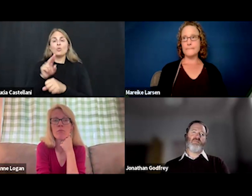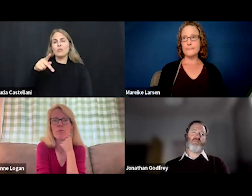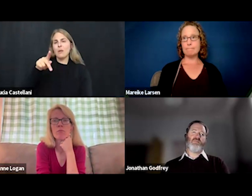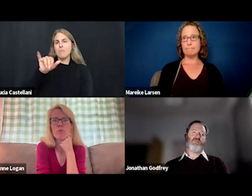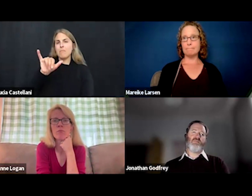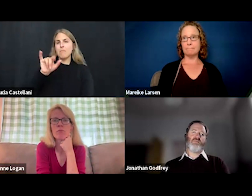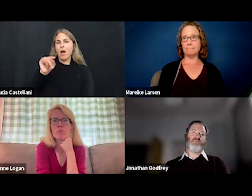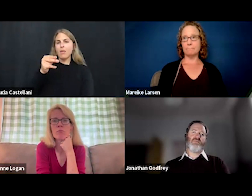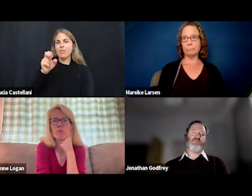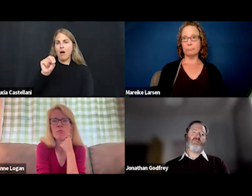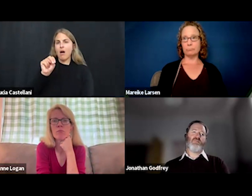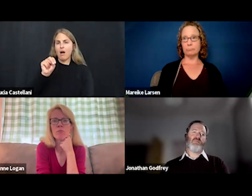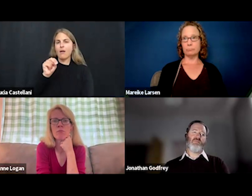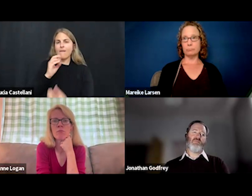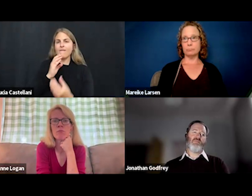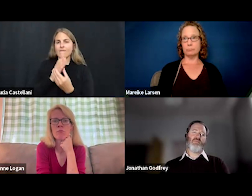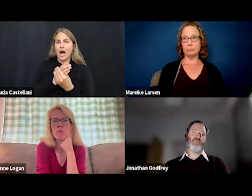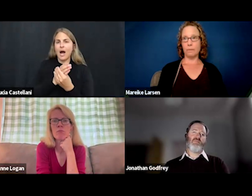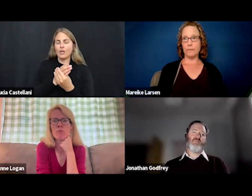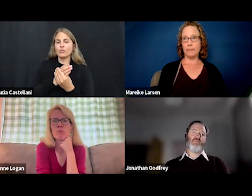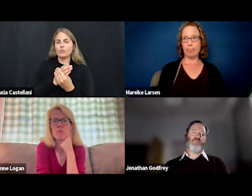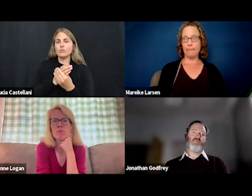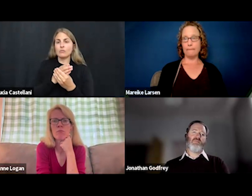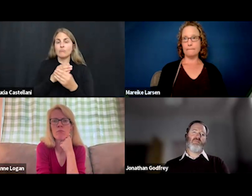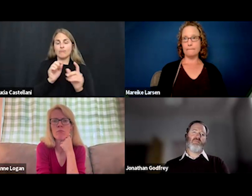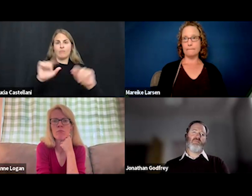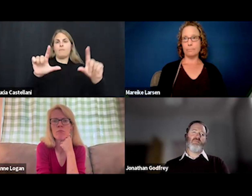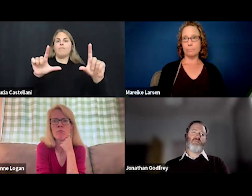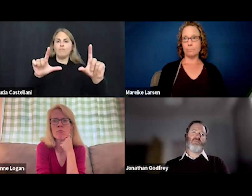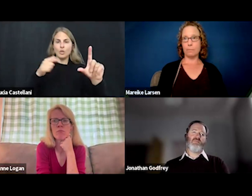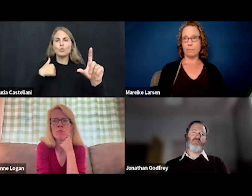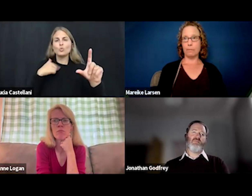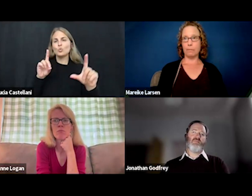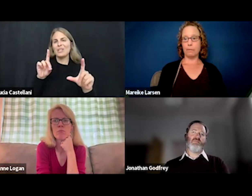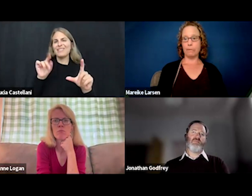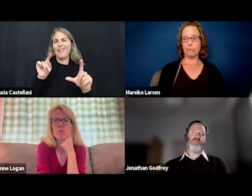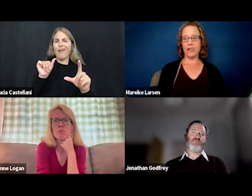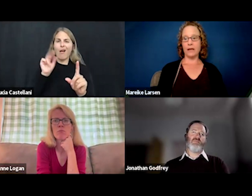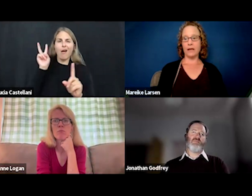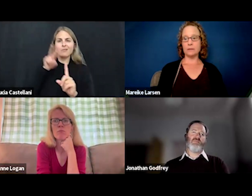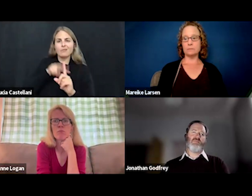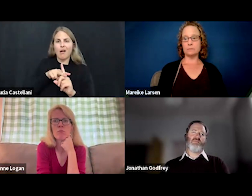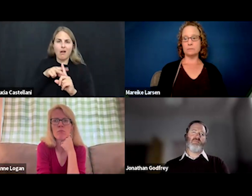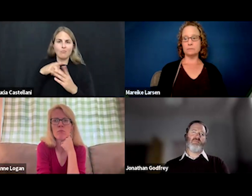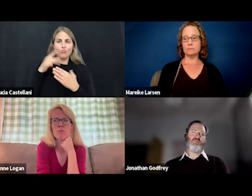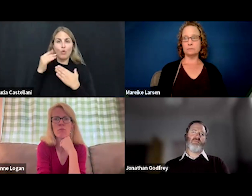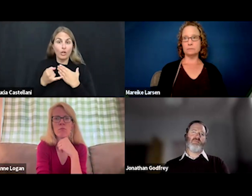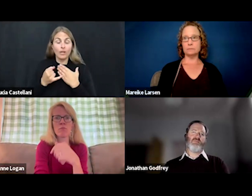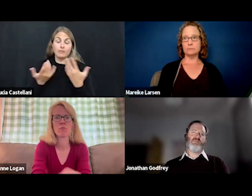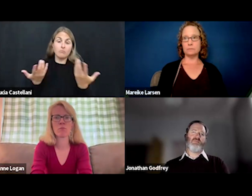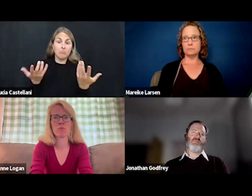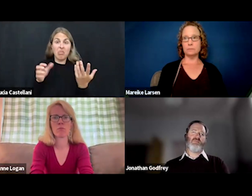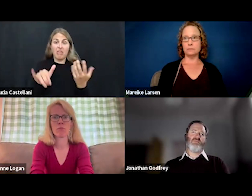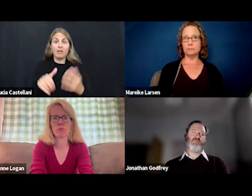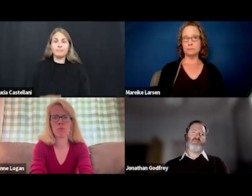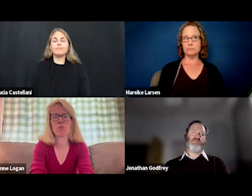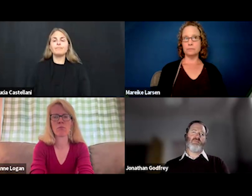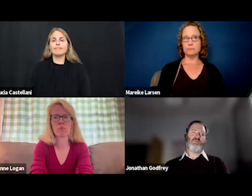instead of Jupyter Notebooks to do data science projects. So, yeah.